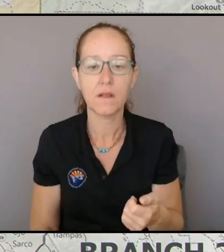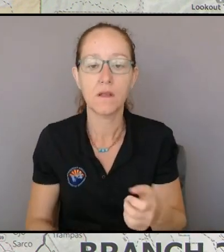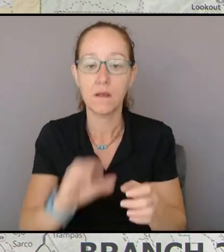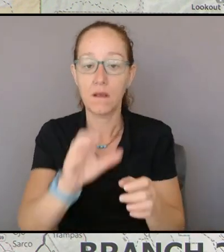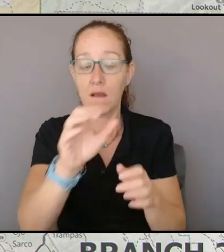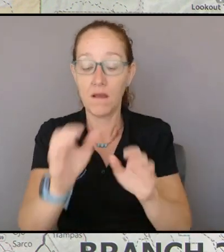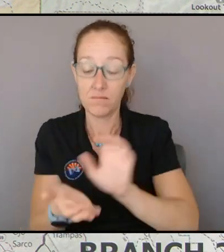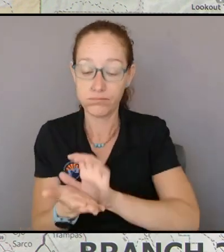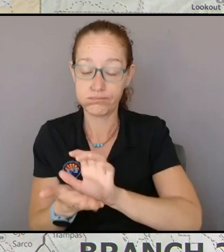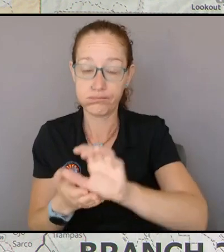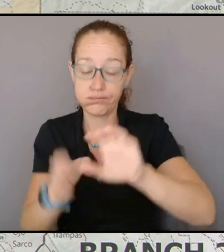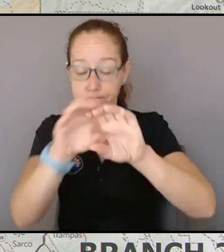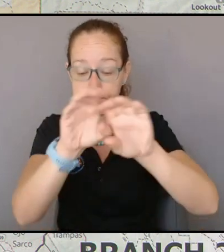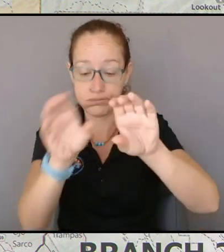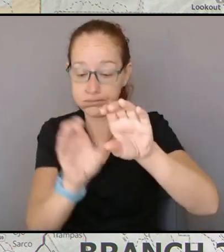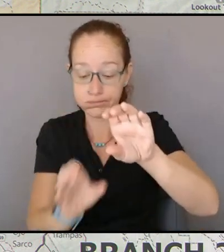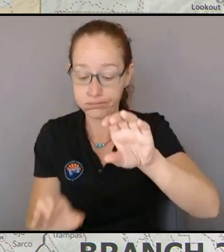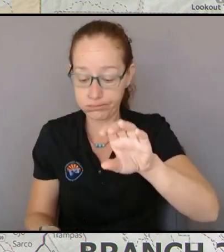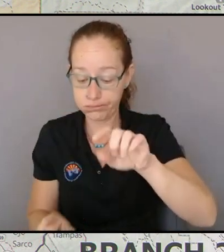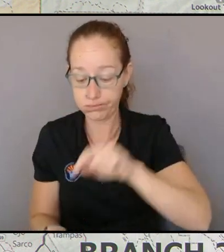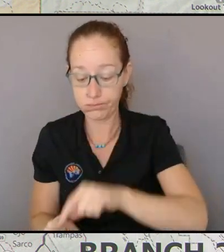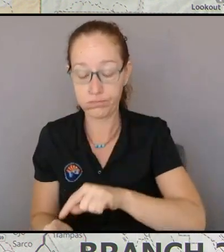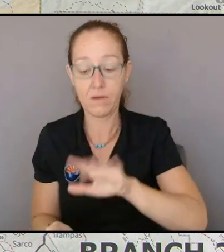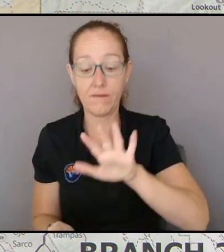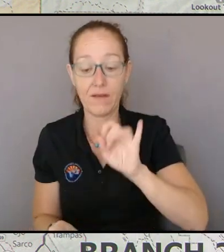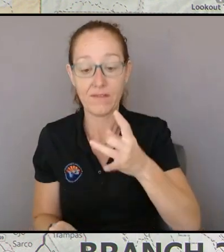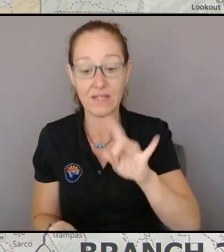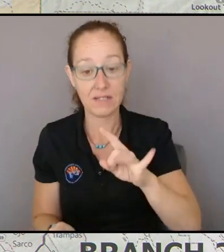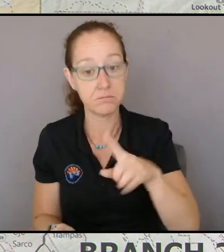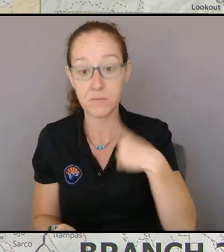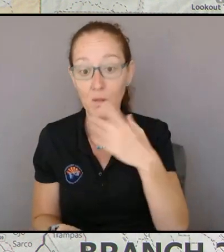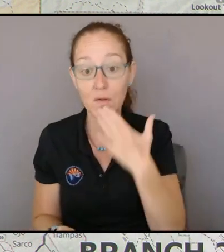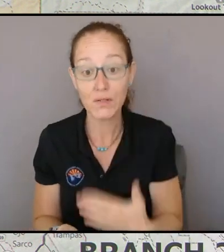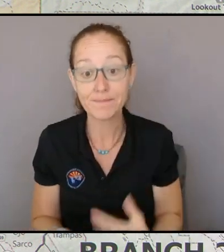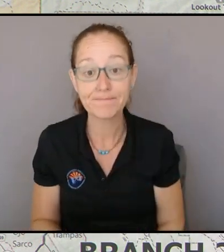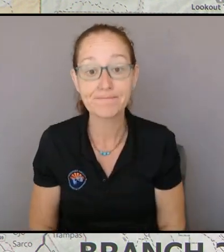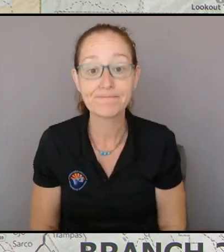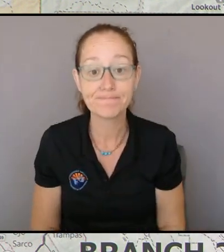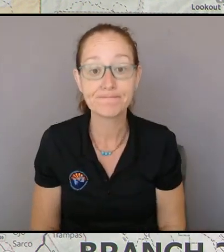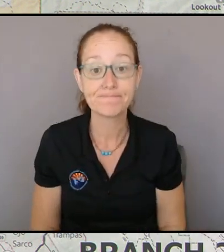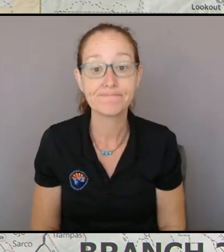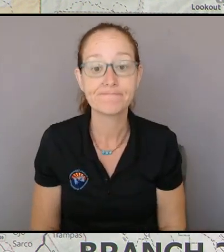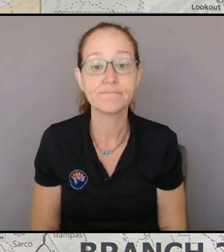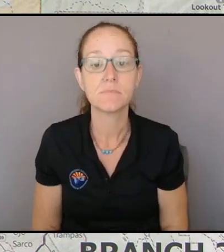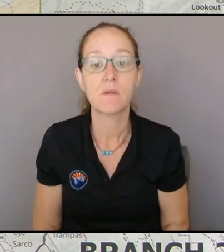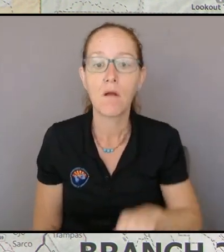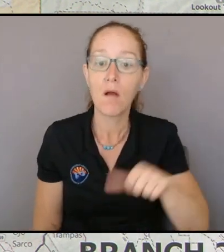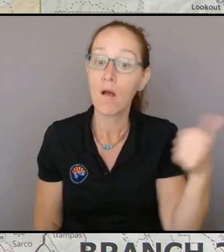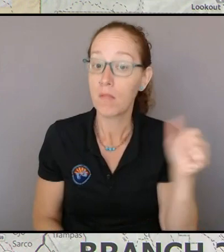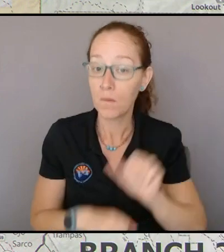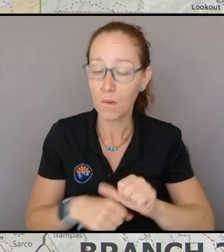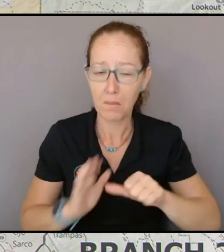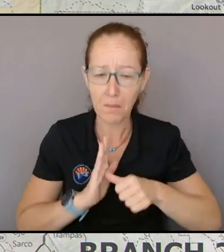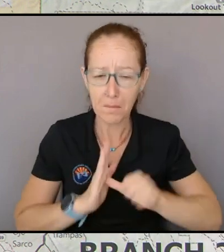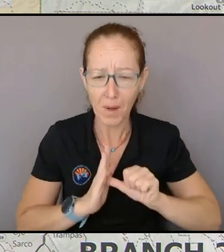was looking really good. Another piece of impressive work yesterday, I told you about early in the morning we had one